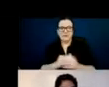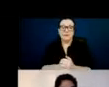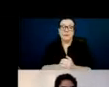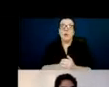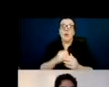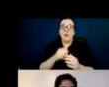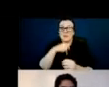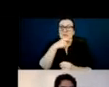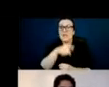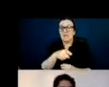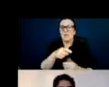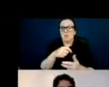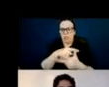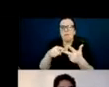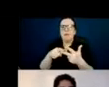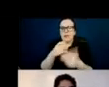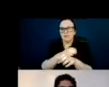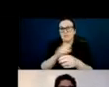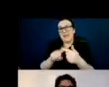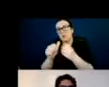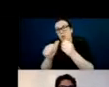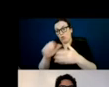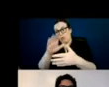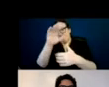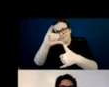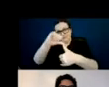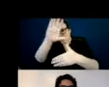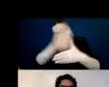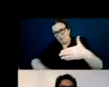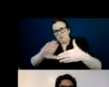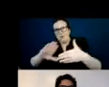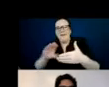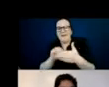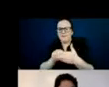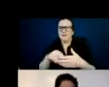the convention on the Rights of Persons with Disabilities and have not challenged